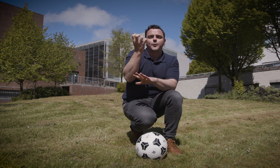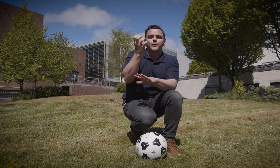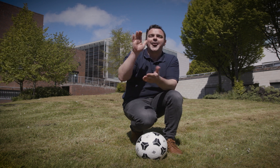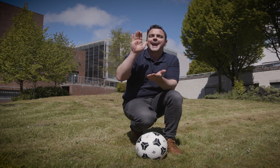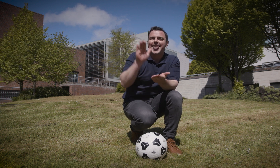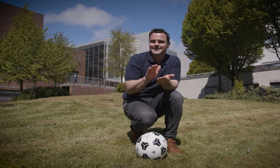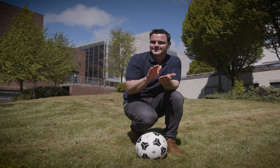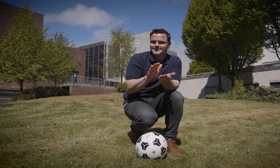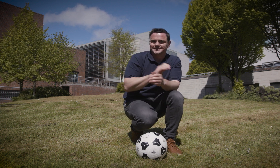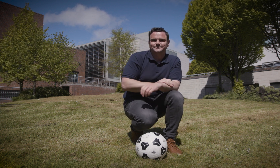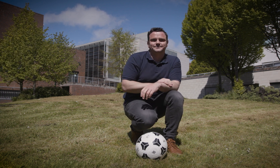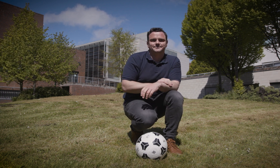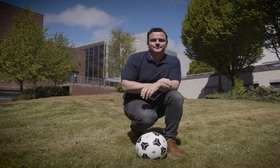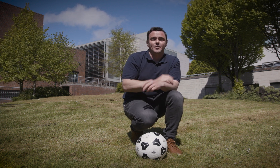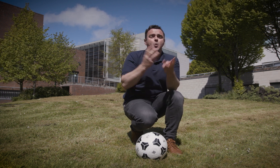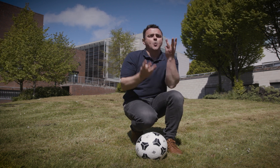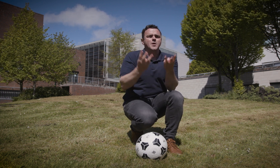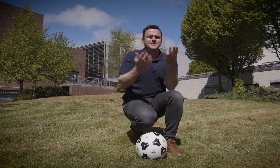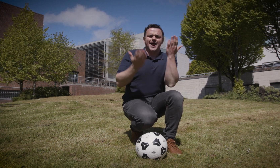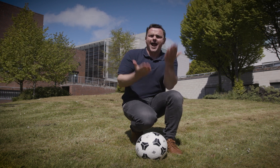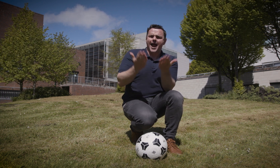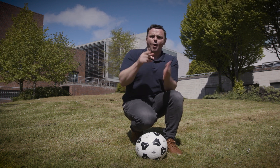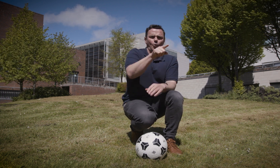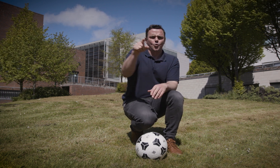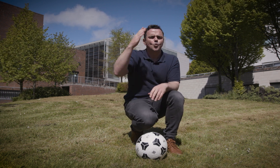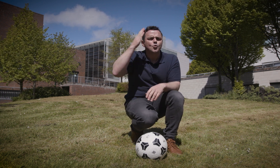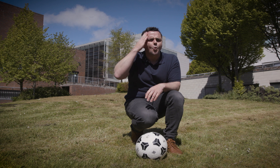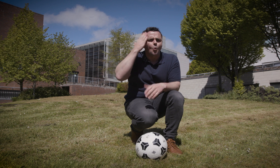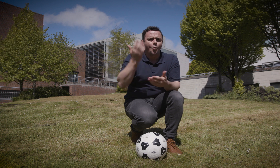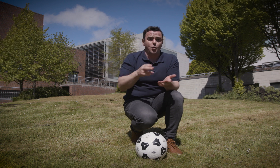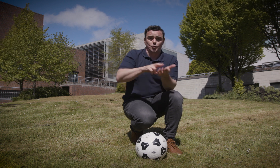so the ball floats down more slowly. How do you know the weight of an object?